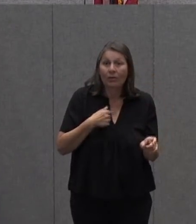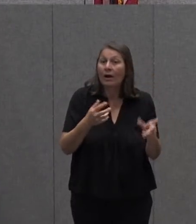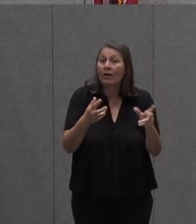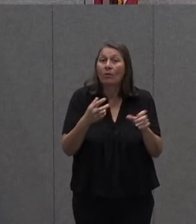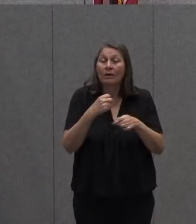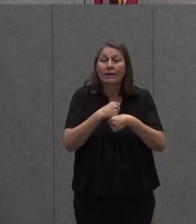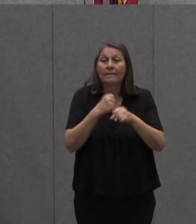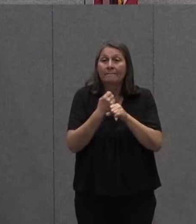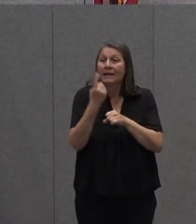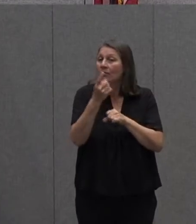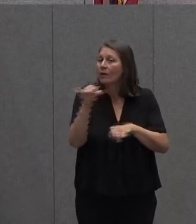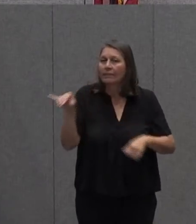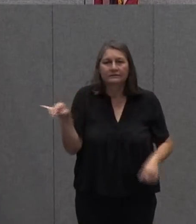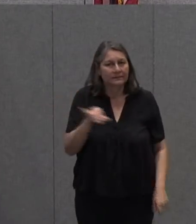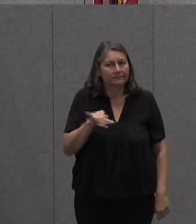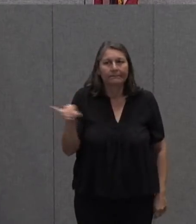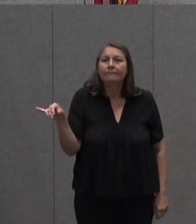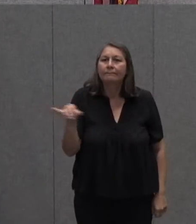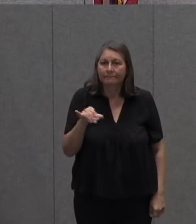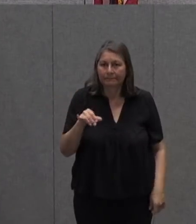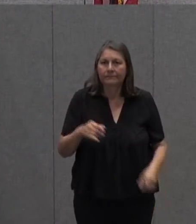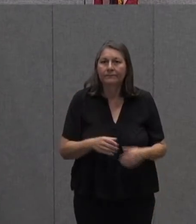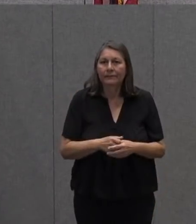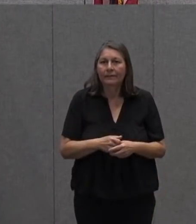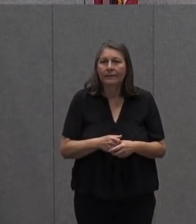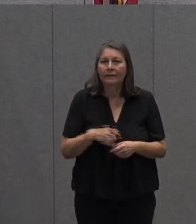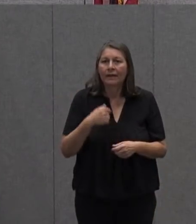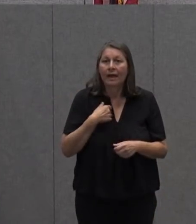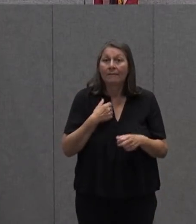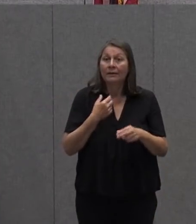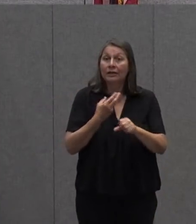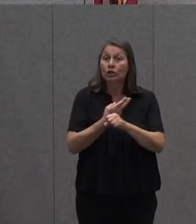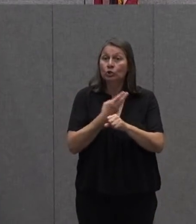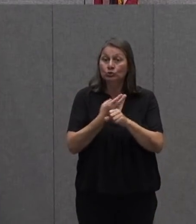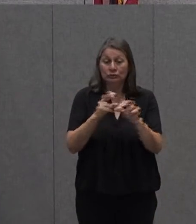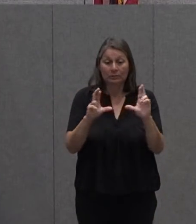I can use my ruler to measure eight inches.